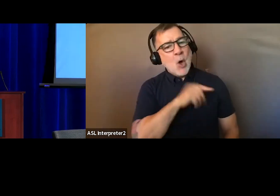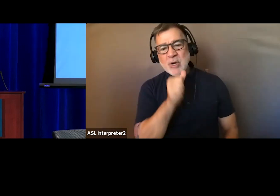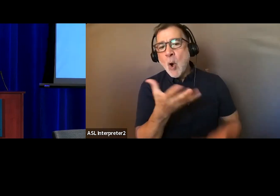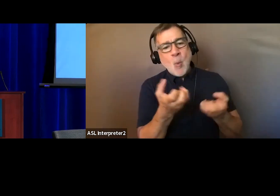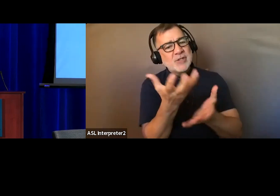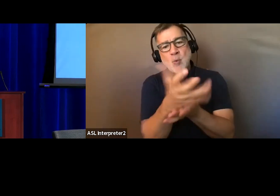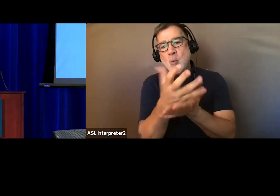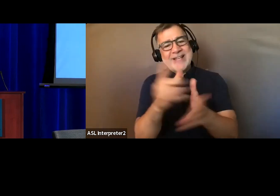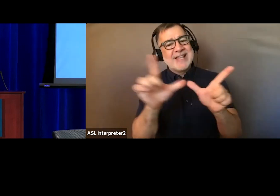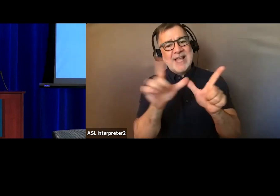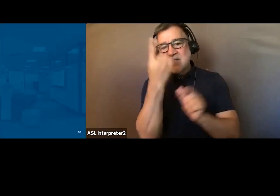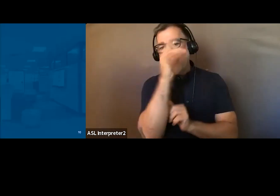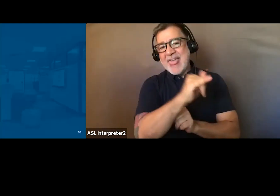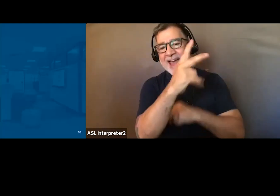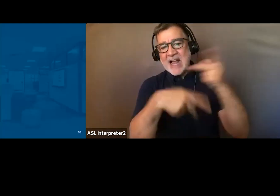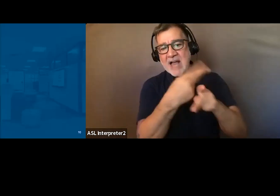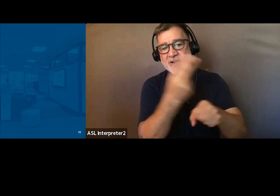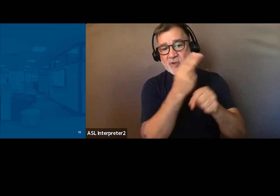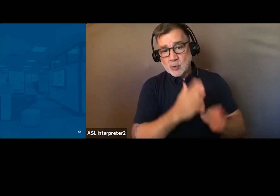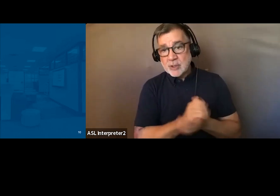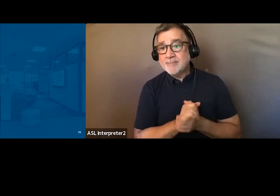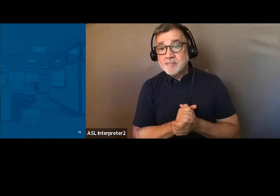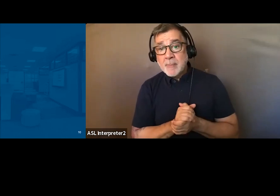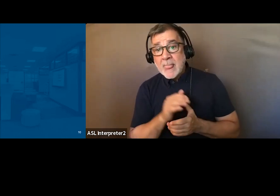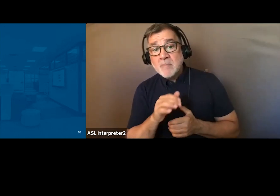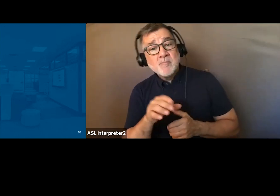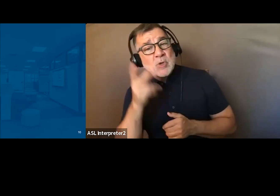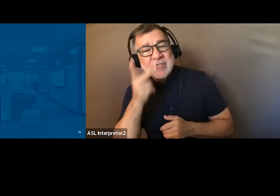So the access, you're going to see all your data by AB code. You can print them.